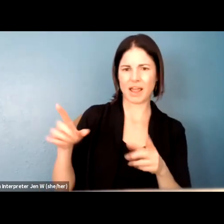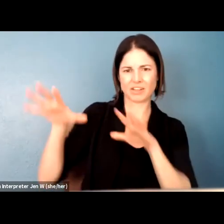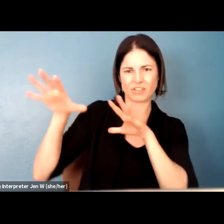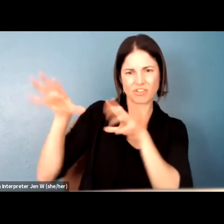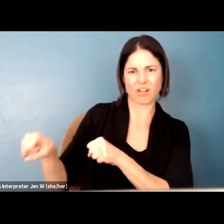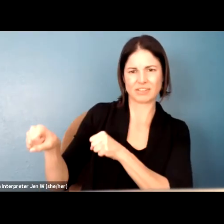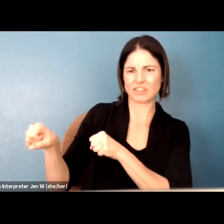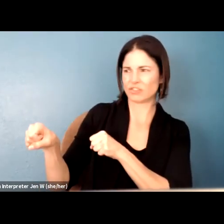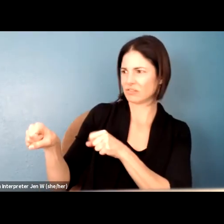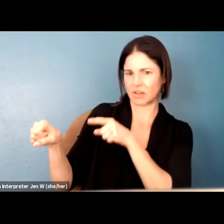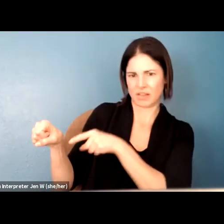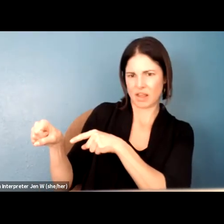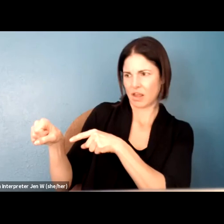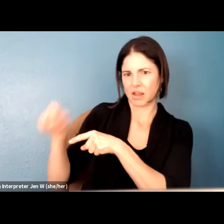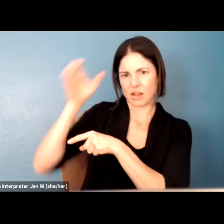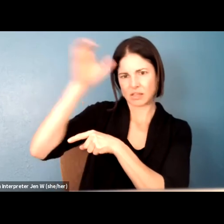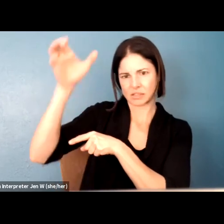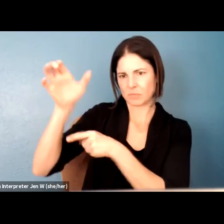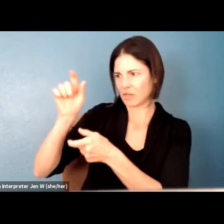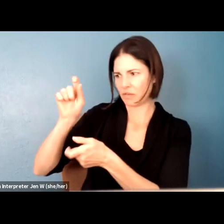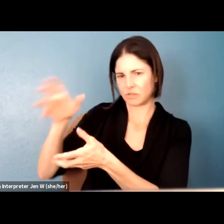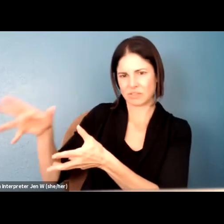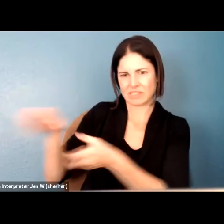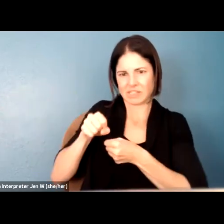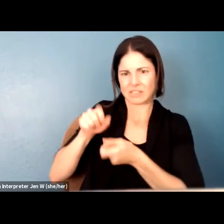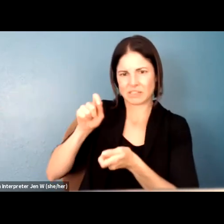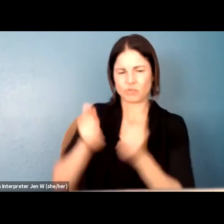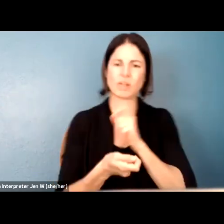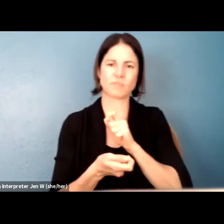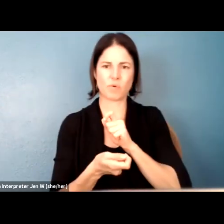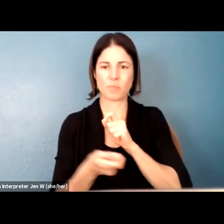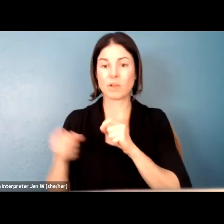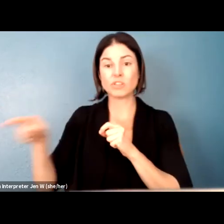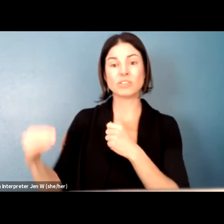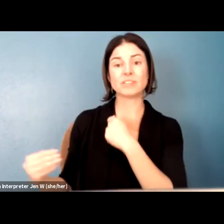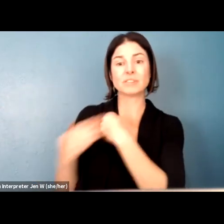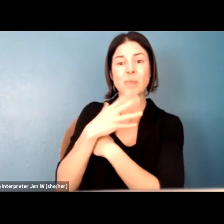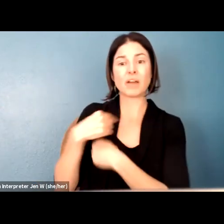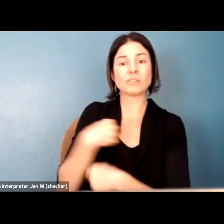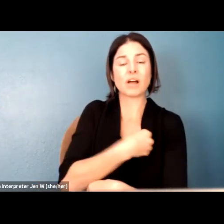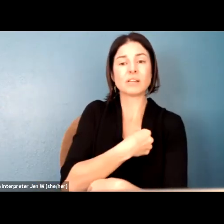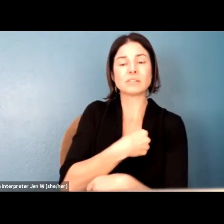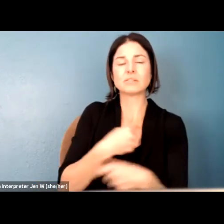transform its way of being. She inspires us to make and take on